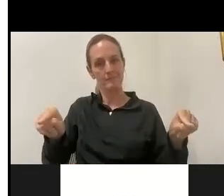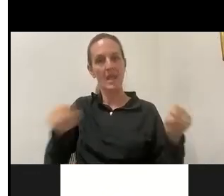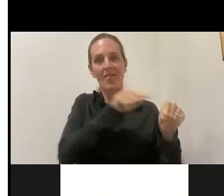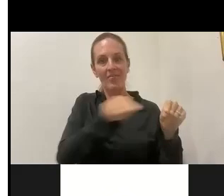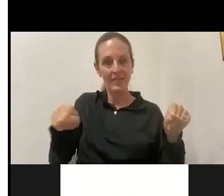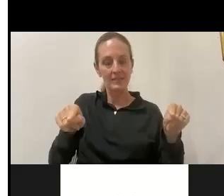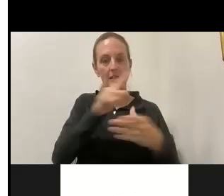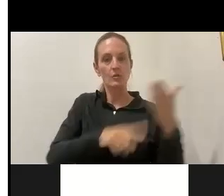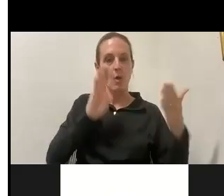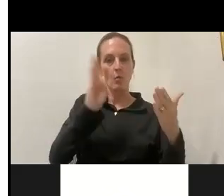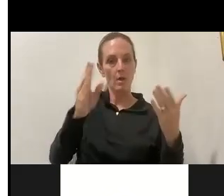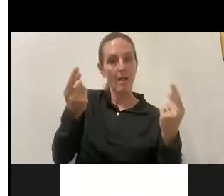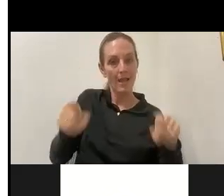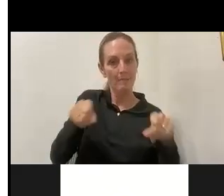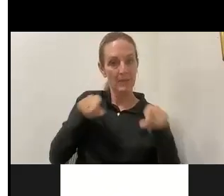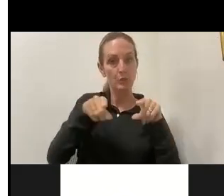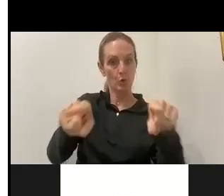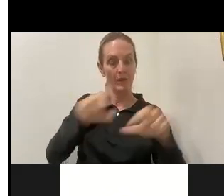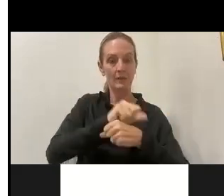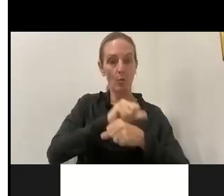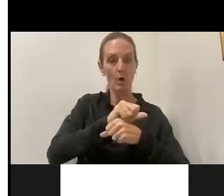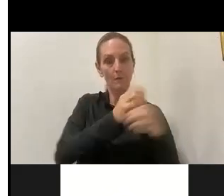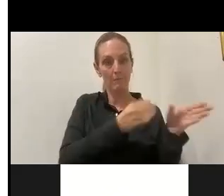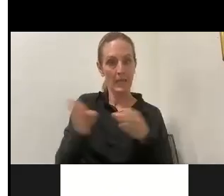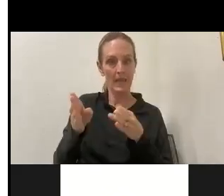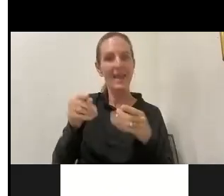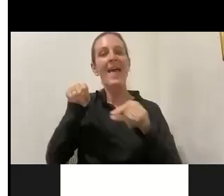and this is how much it is going to cost. And then if we look at the other side of